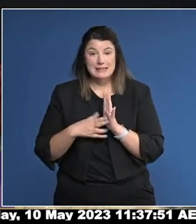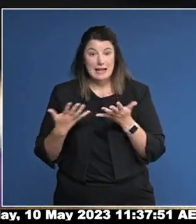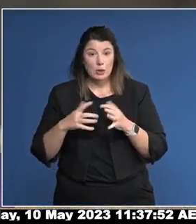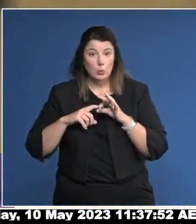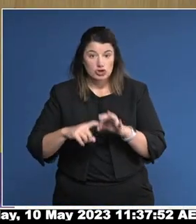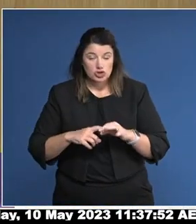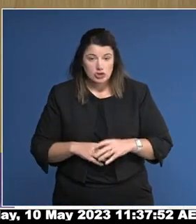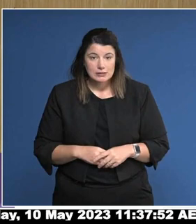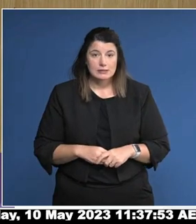Thank you, Chair.